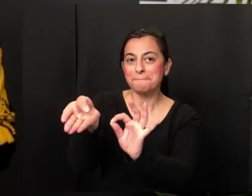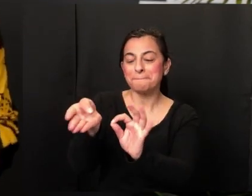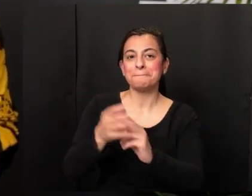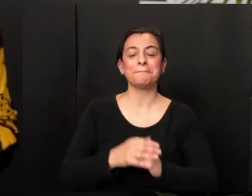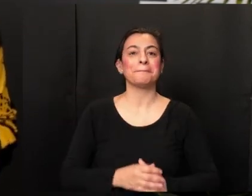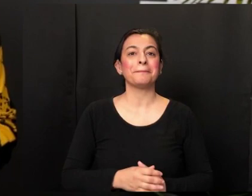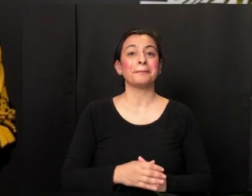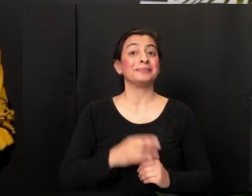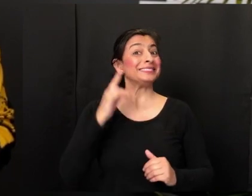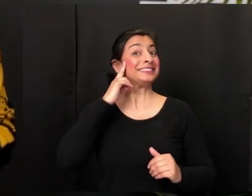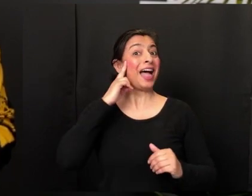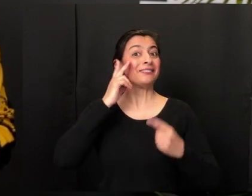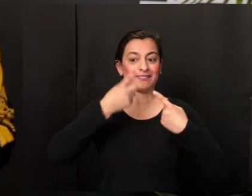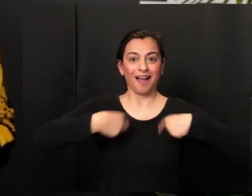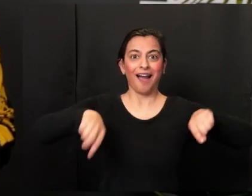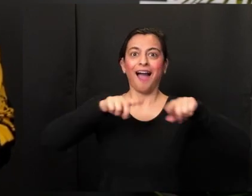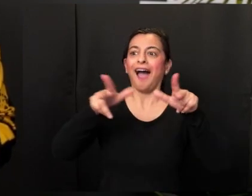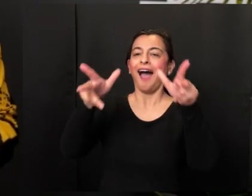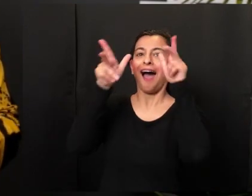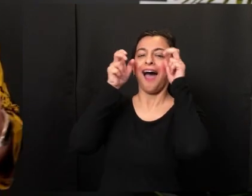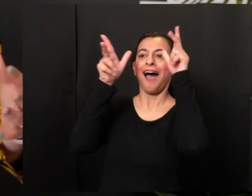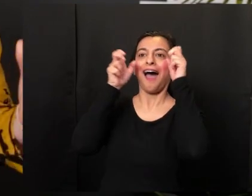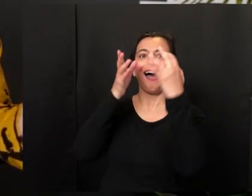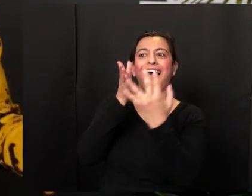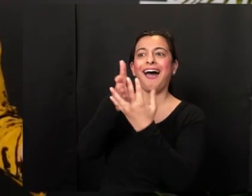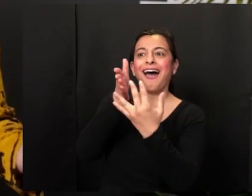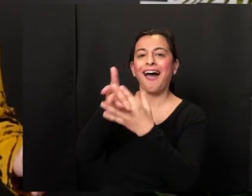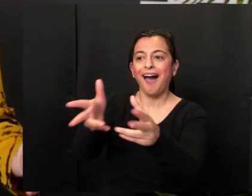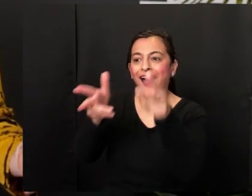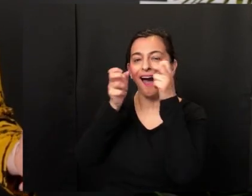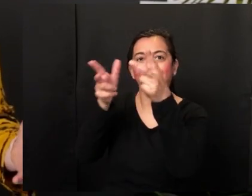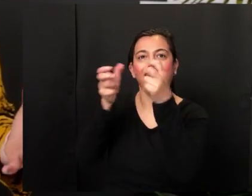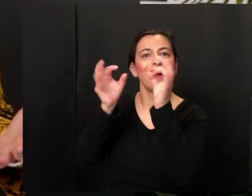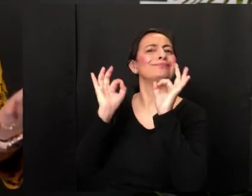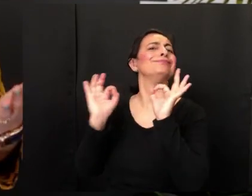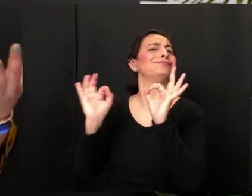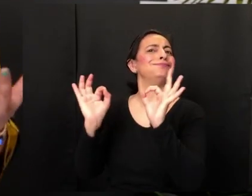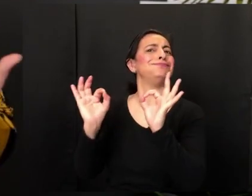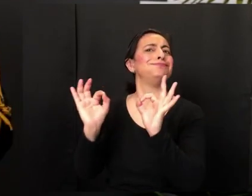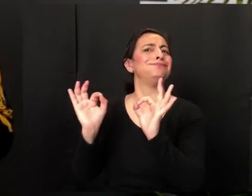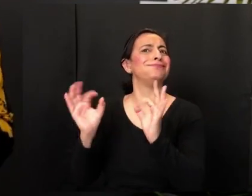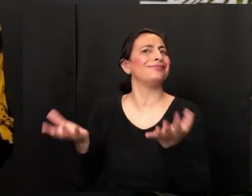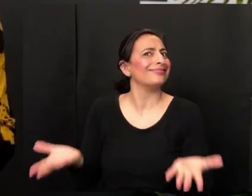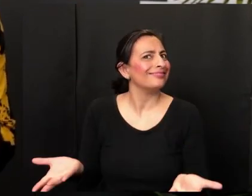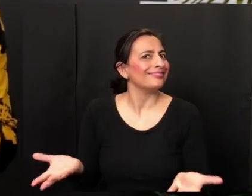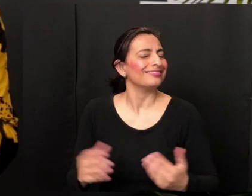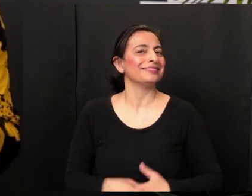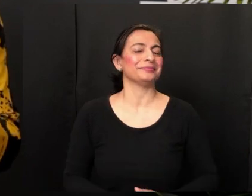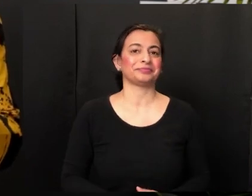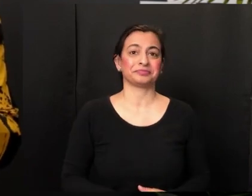to the deaf communities of South Africa. I also have a blind friend who cannot use public transport,